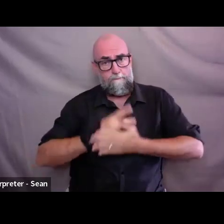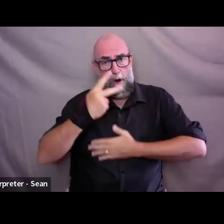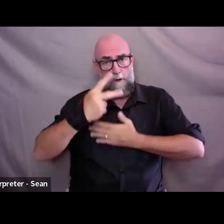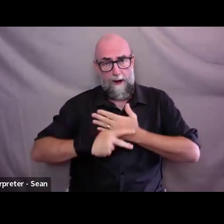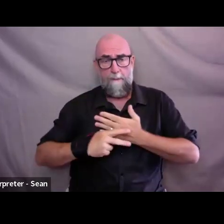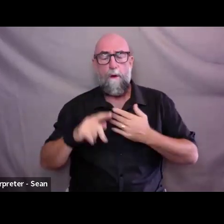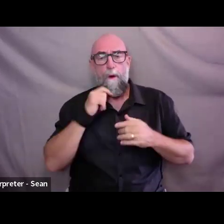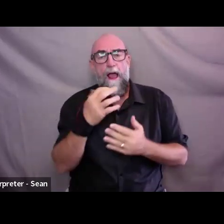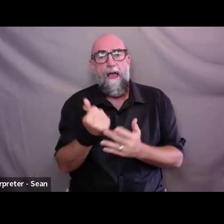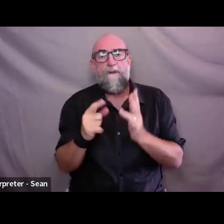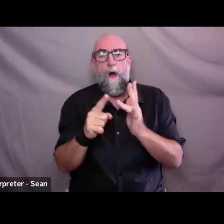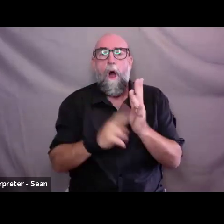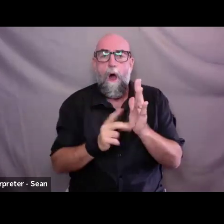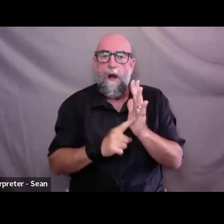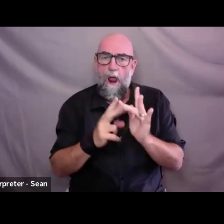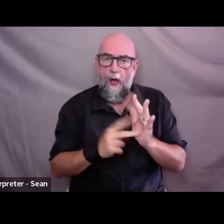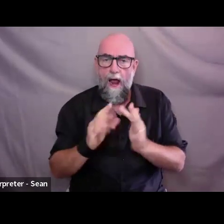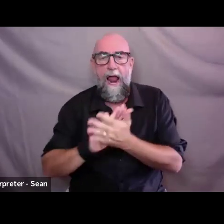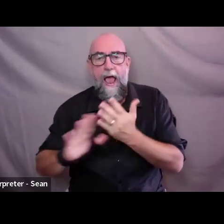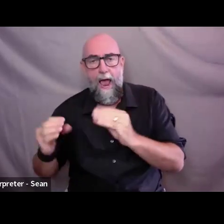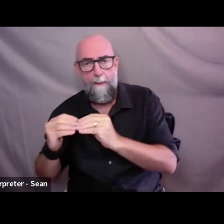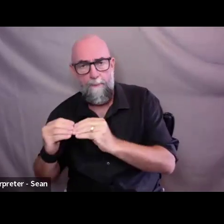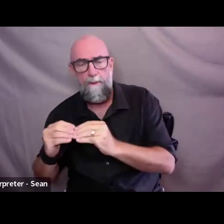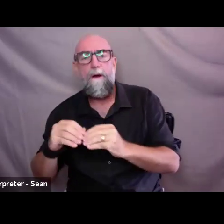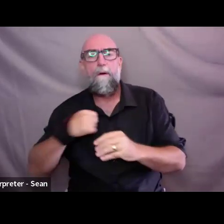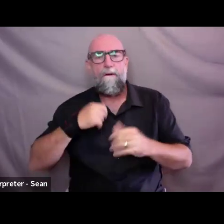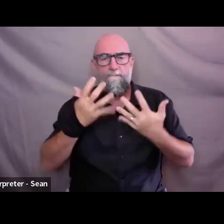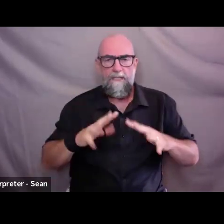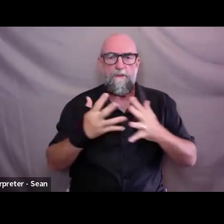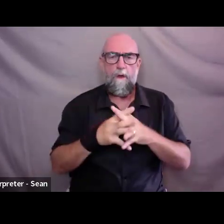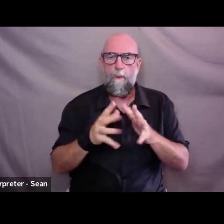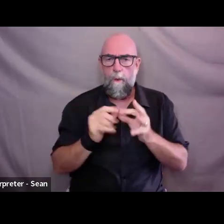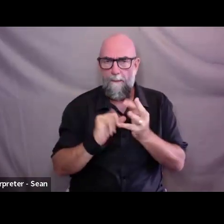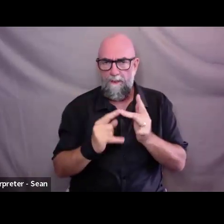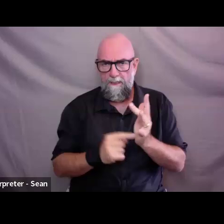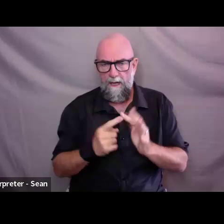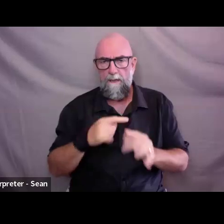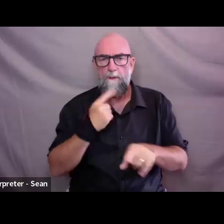part of our governance program, it will record all the Governance Conversations